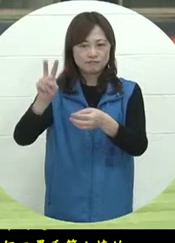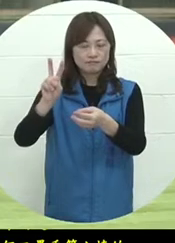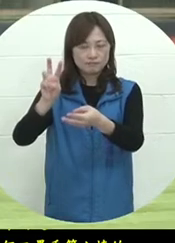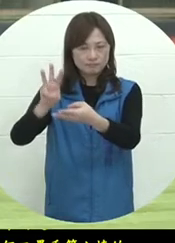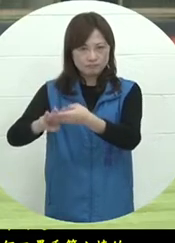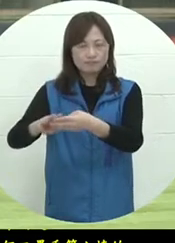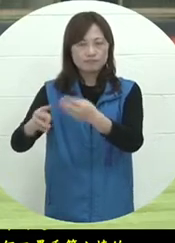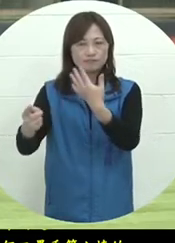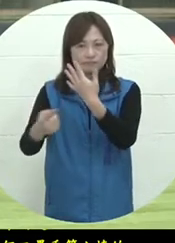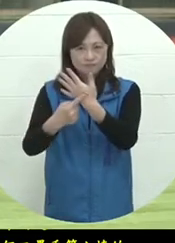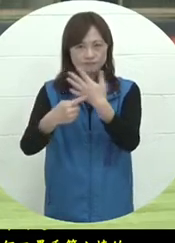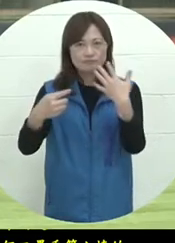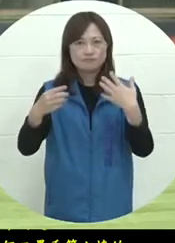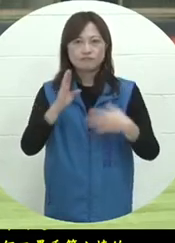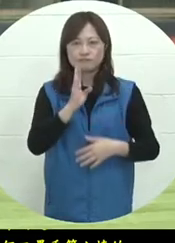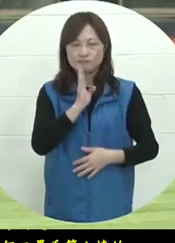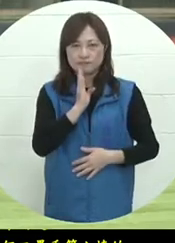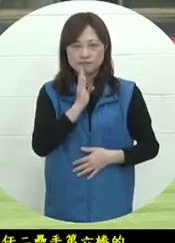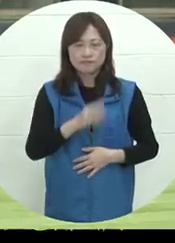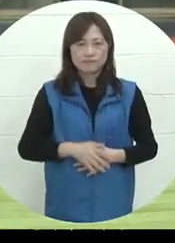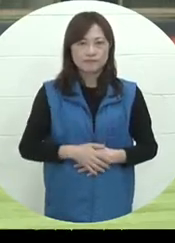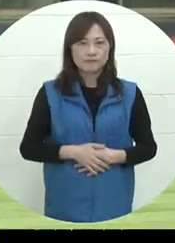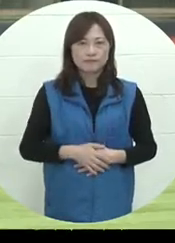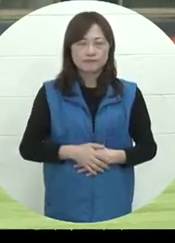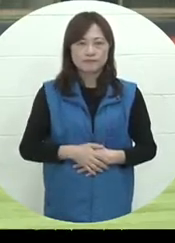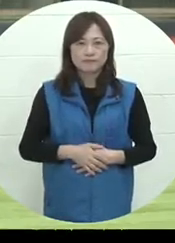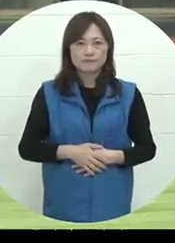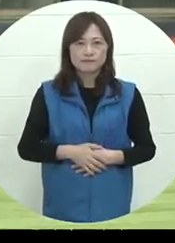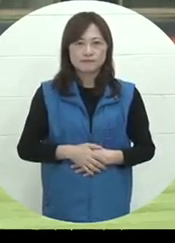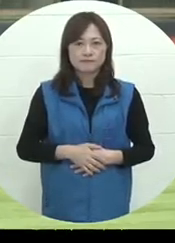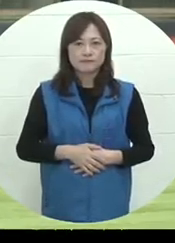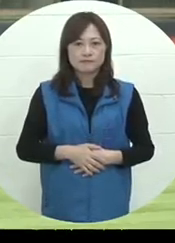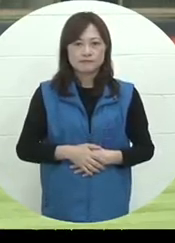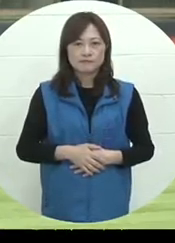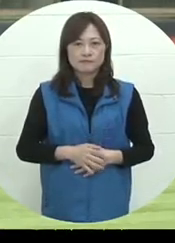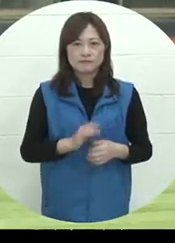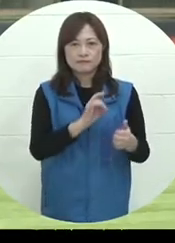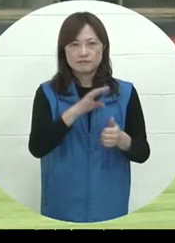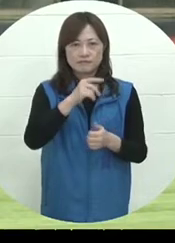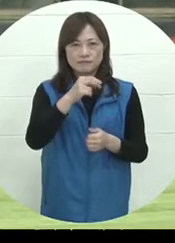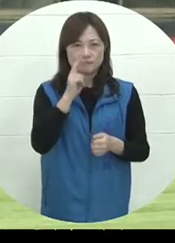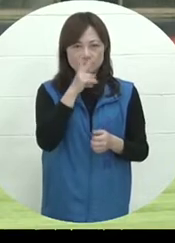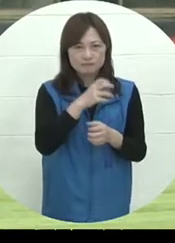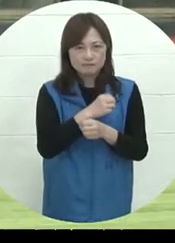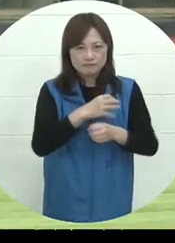Another time he hit a ground ball toward third base. He took advantage of an opponent's mistake to advance to first base. He